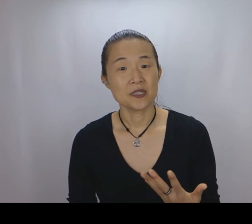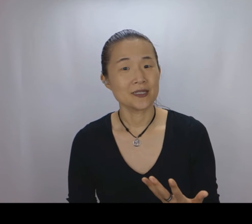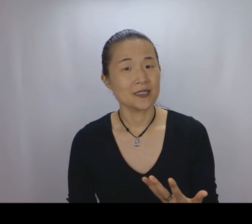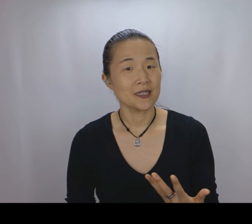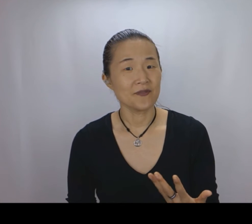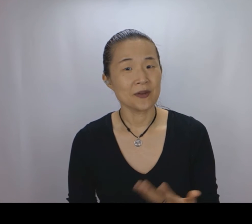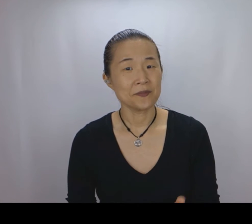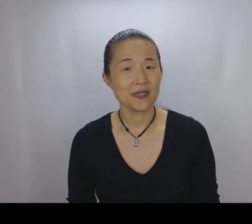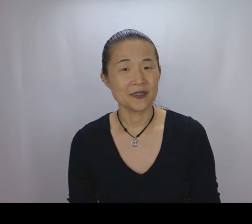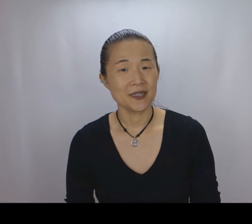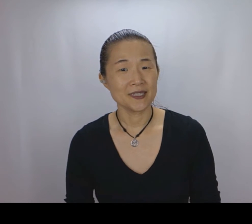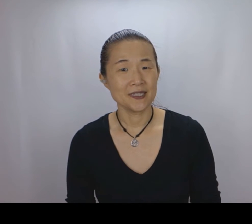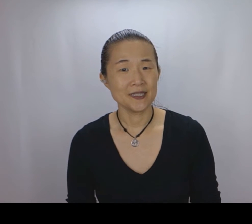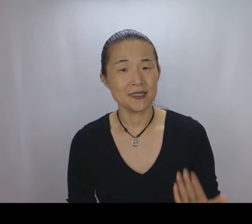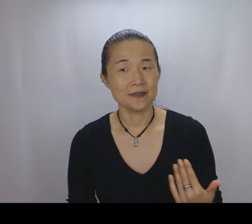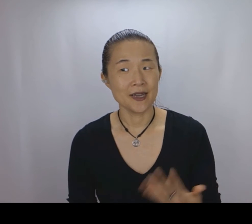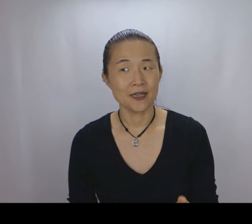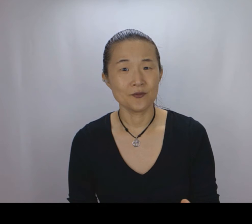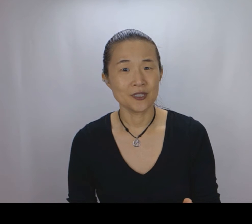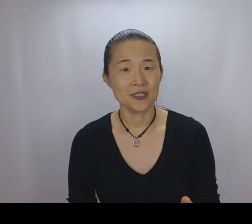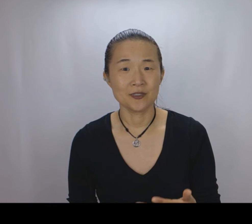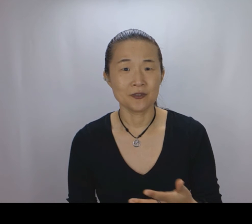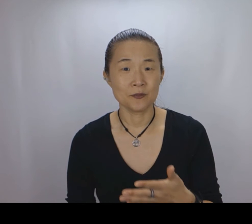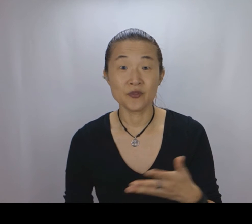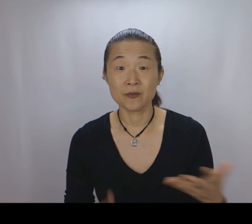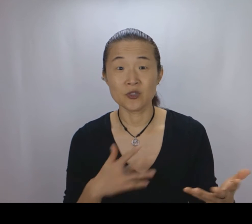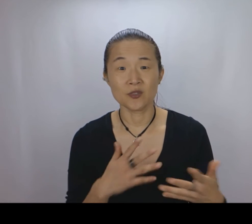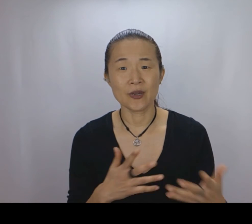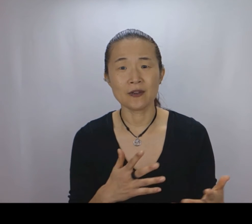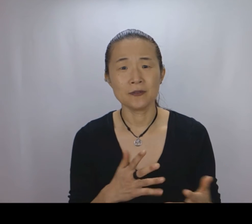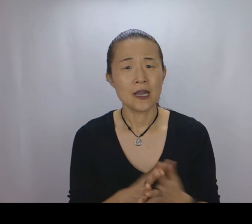but since I've updated lessons and added words or moved some words around,